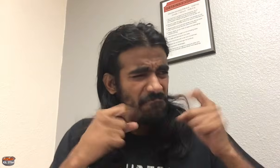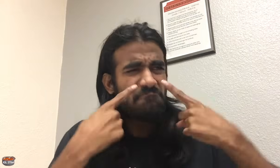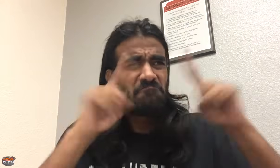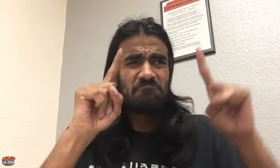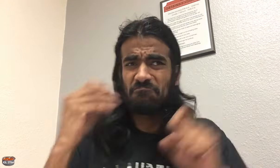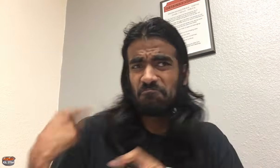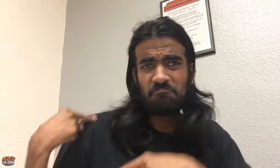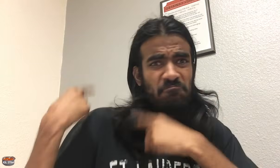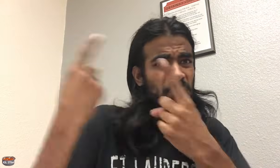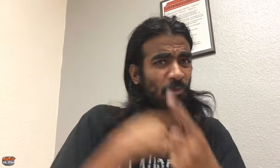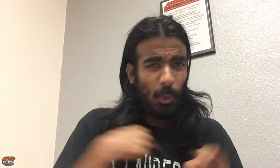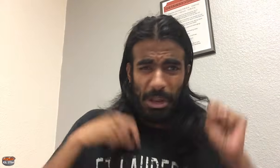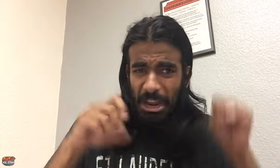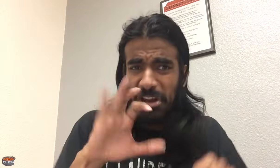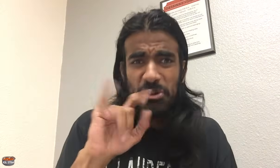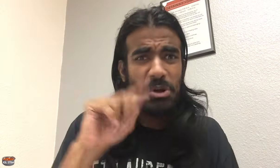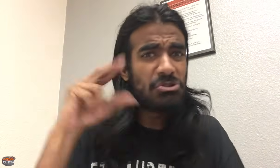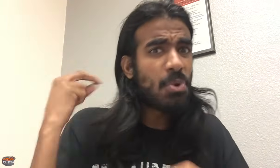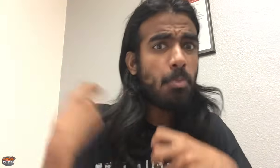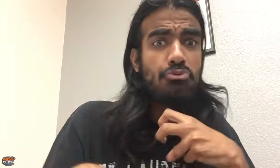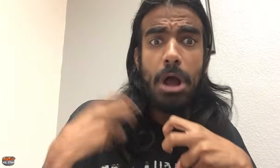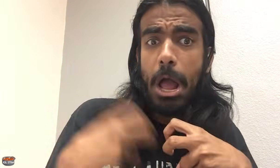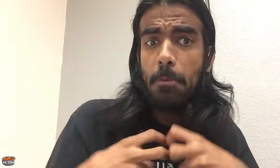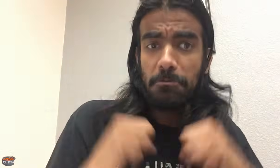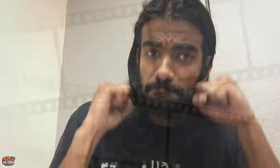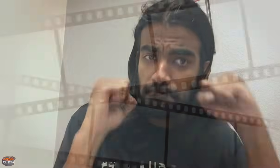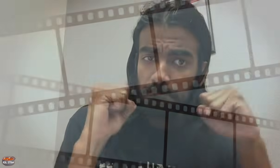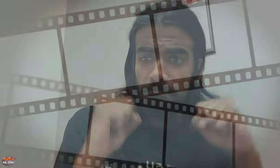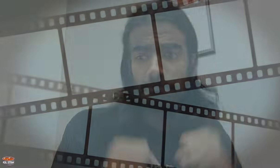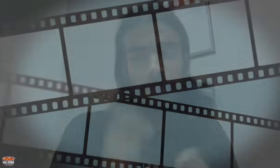That doesn't mean we're gonna give up. We know we can do this. No problem!